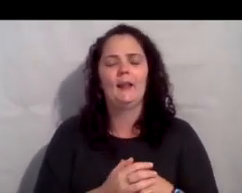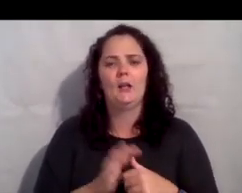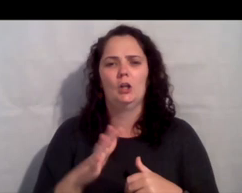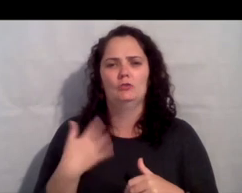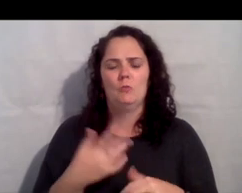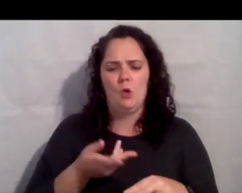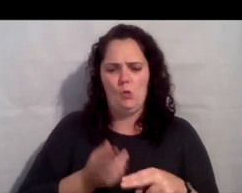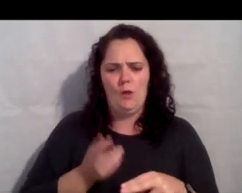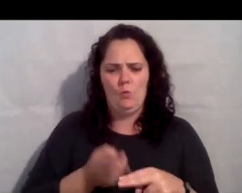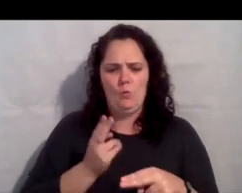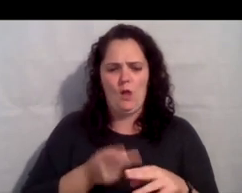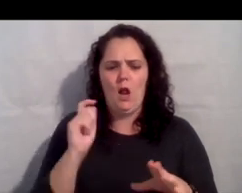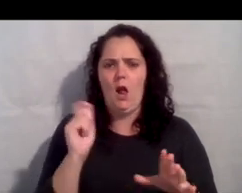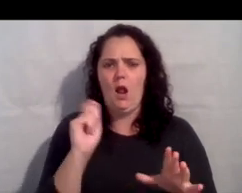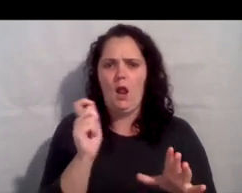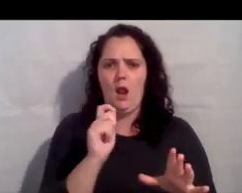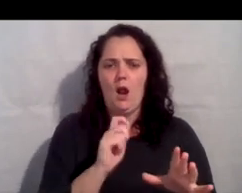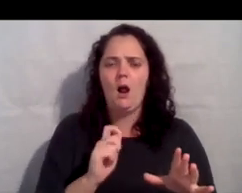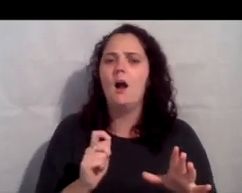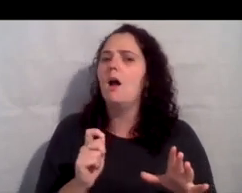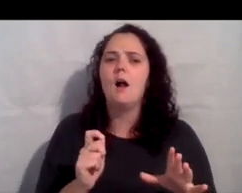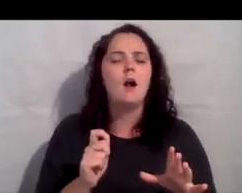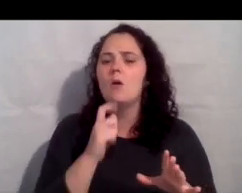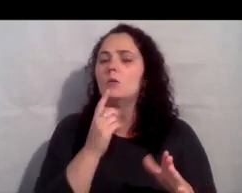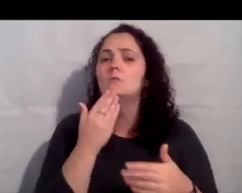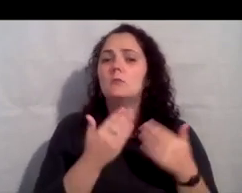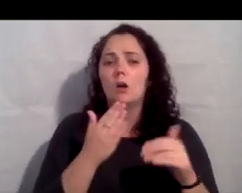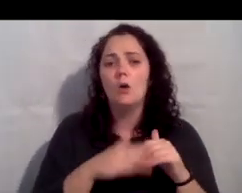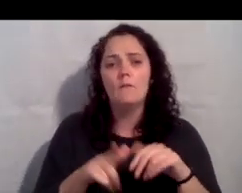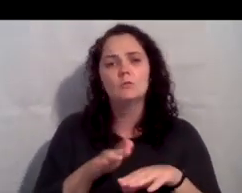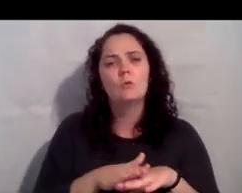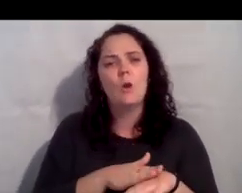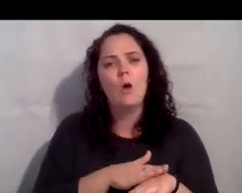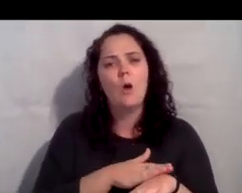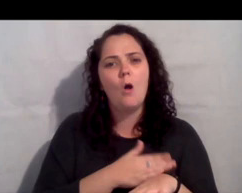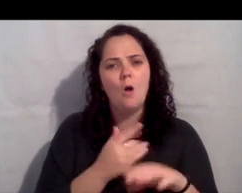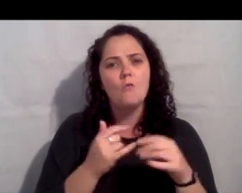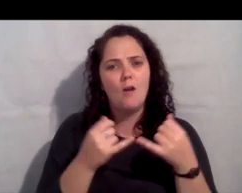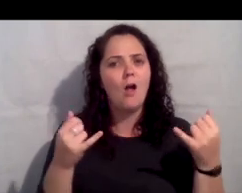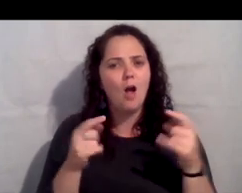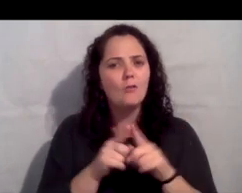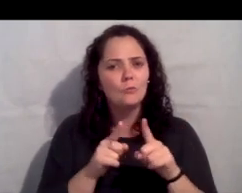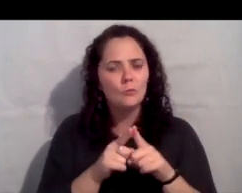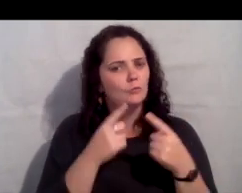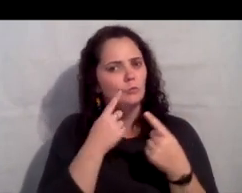the rapid line because as we talk about gesture tonight we're also going to talk about slow line and how slow line can also be a gestural eye.